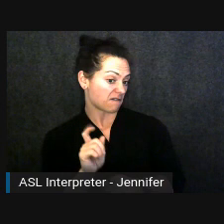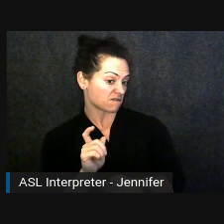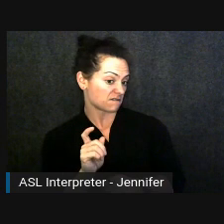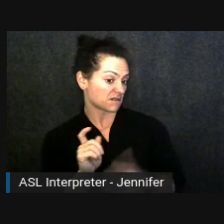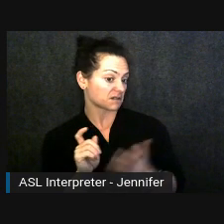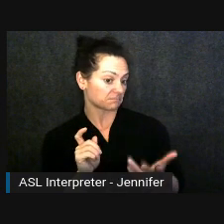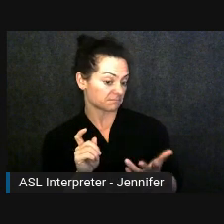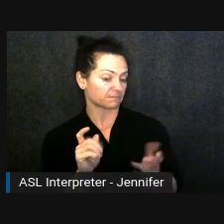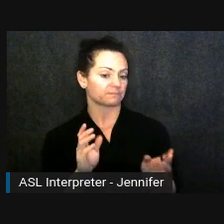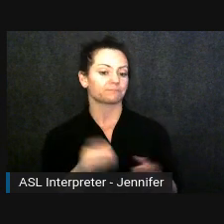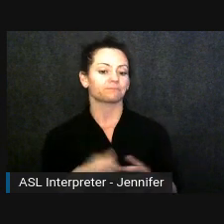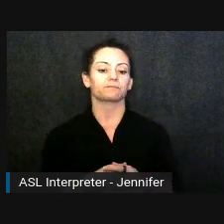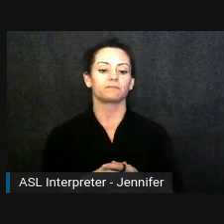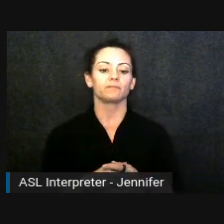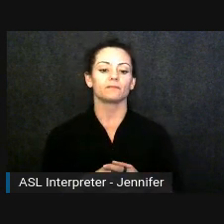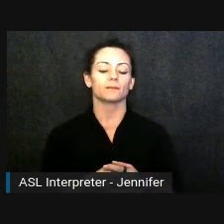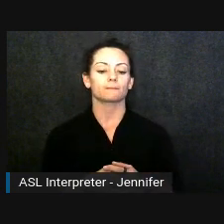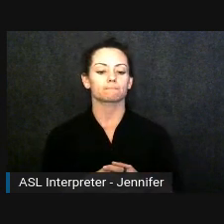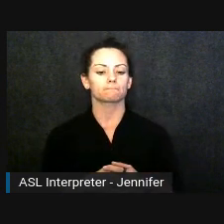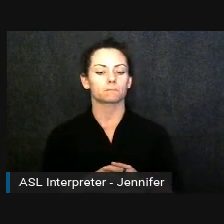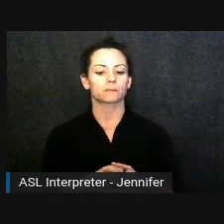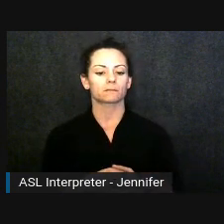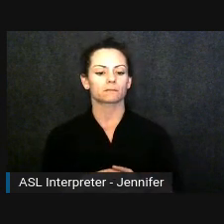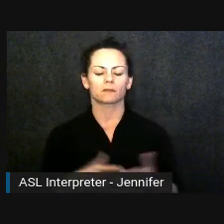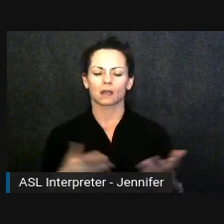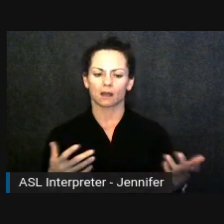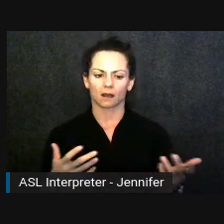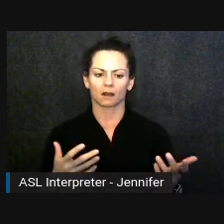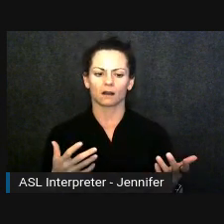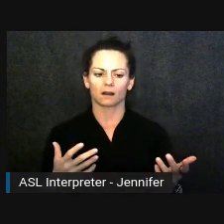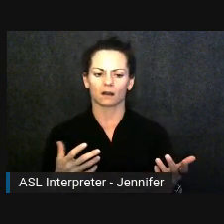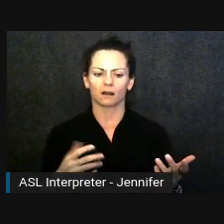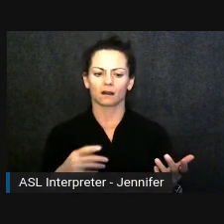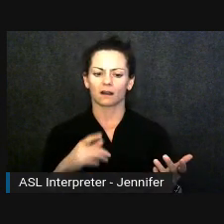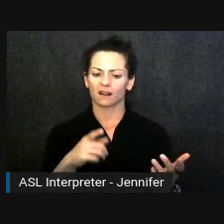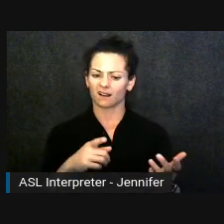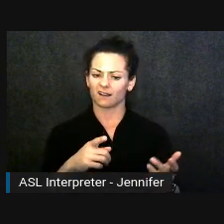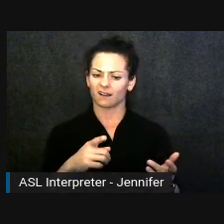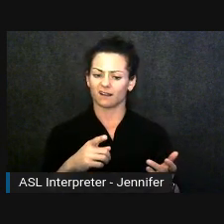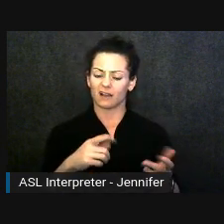at the furthest level, is there actual assessable support for customers?